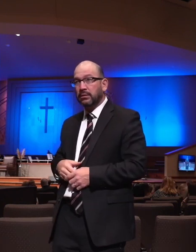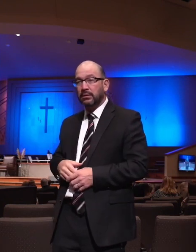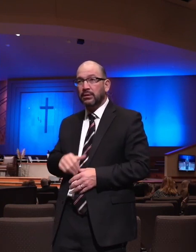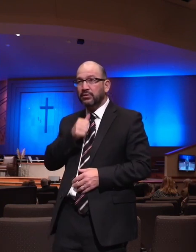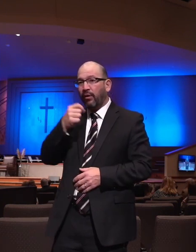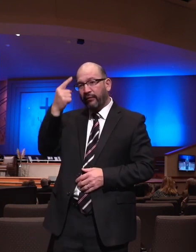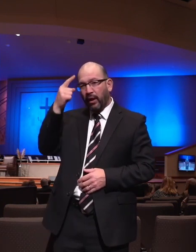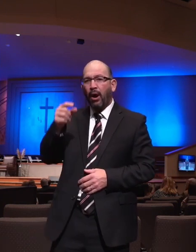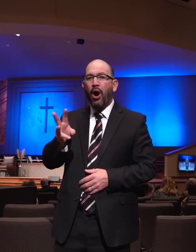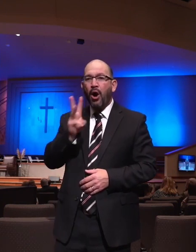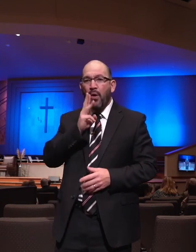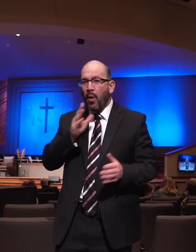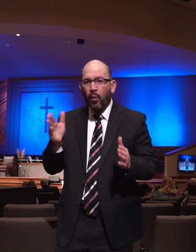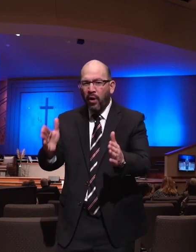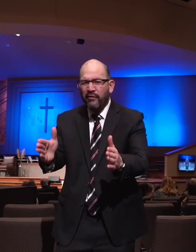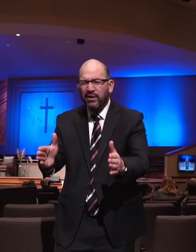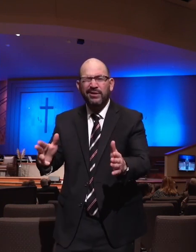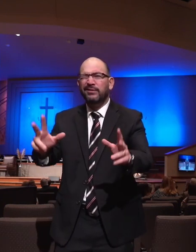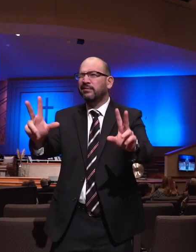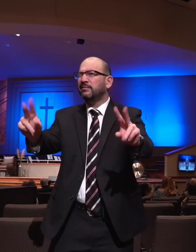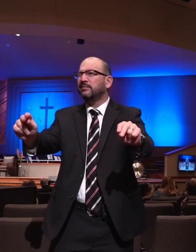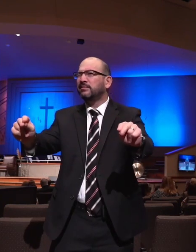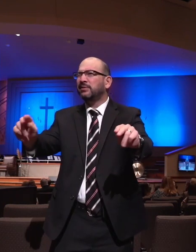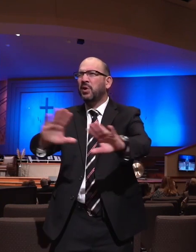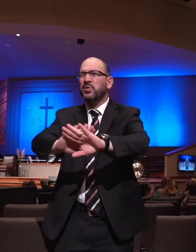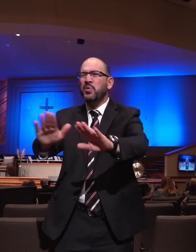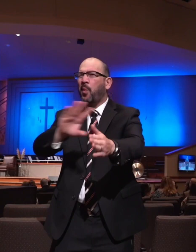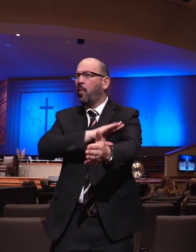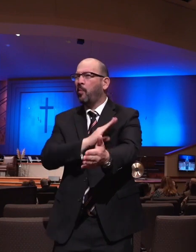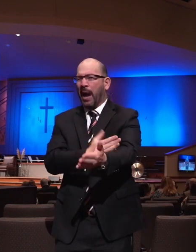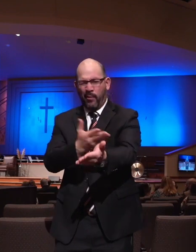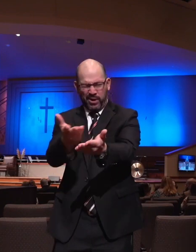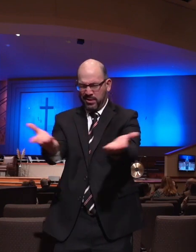right no it's not the Jordan River I've been in the Jordan River